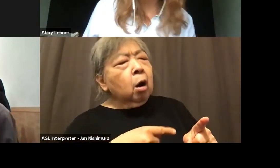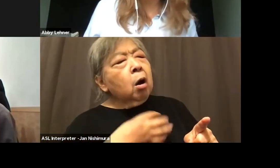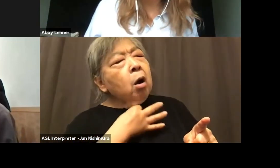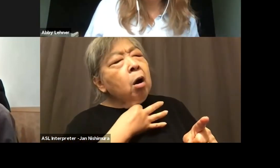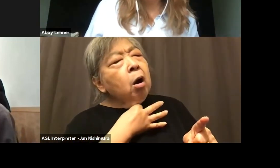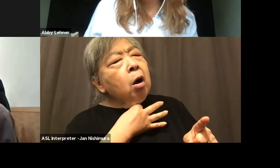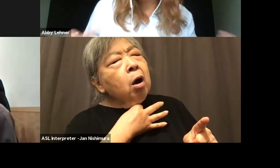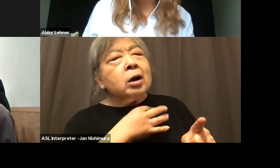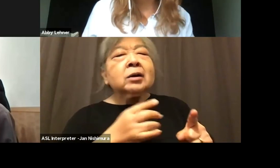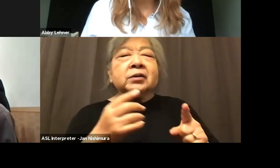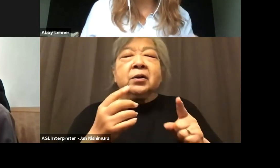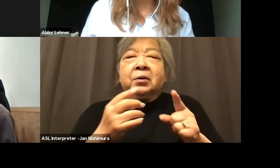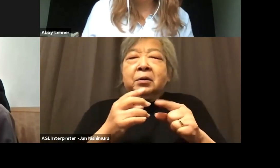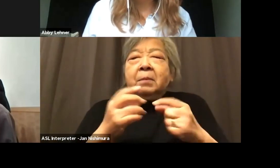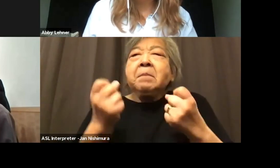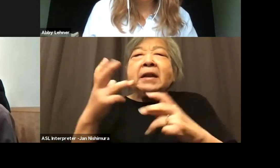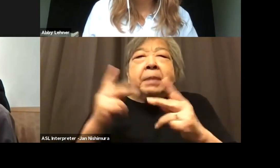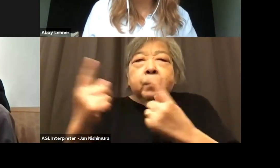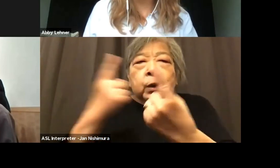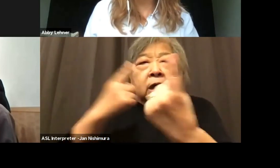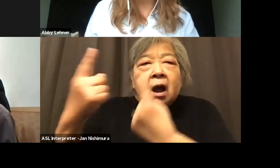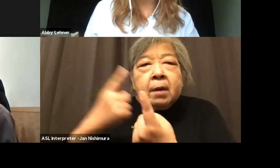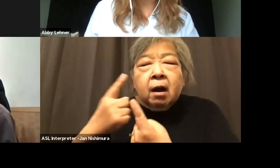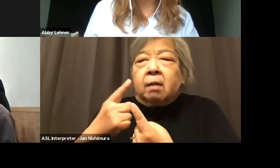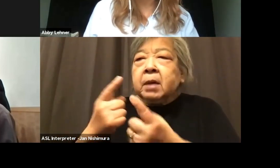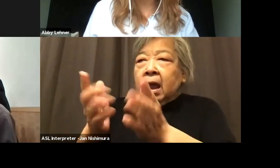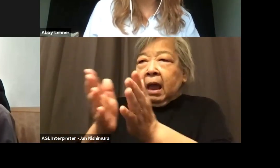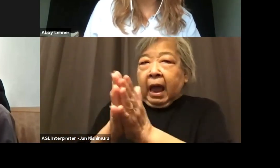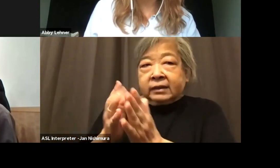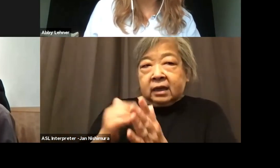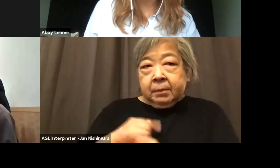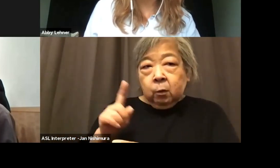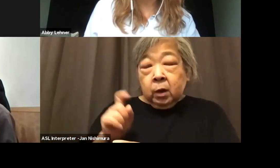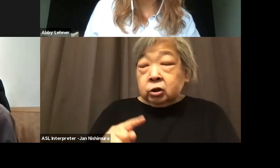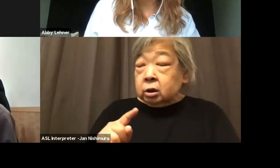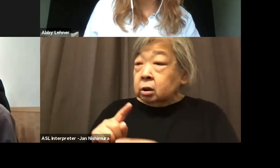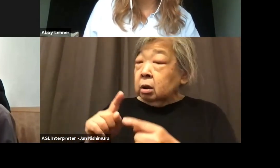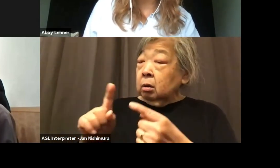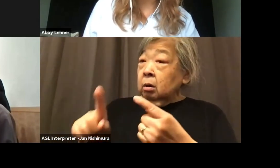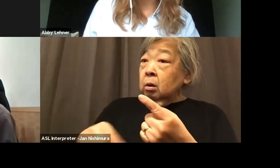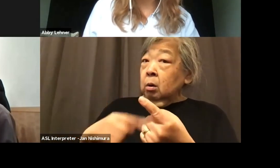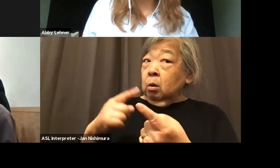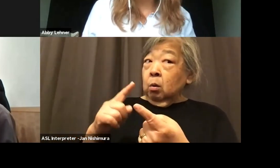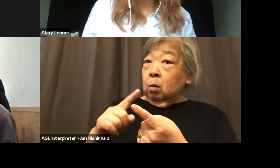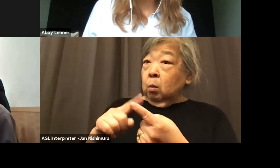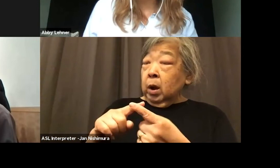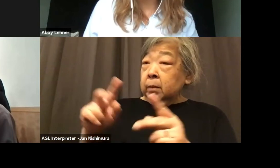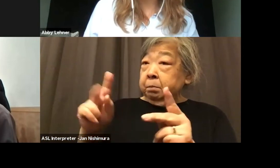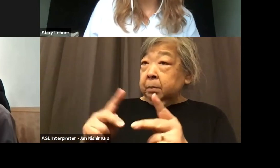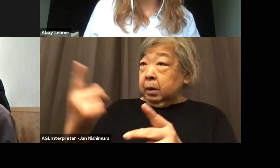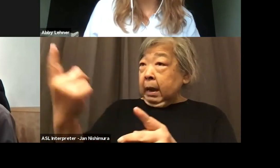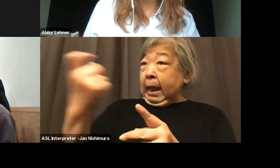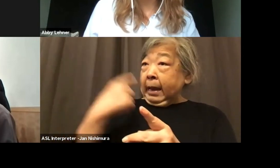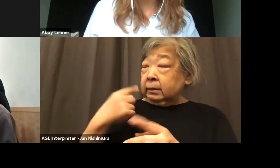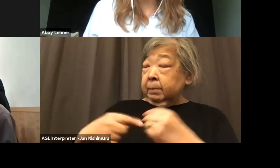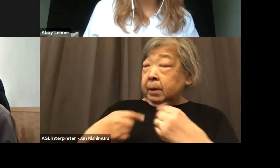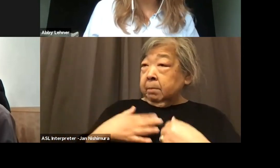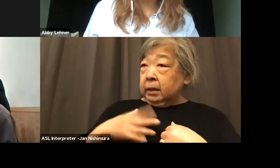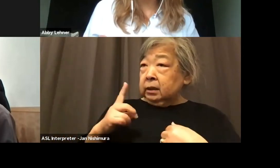to me asking me questions. I'm never insulted when they are revolving around my disability because I always try